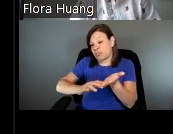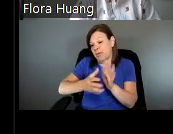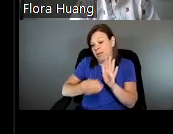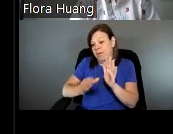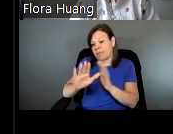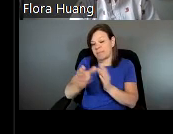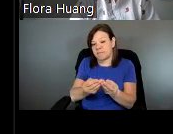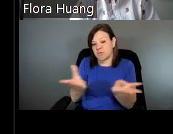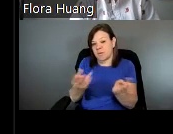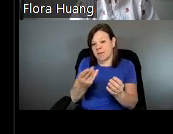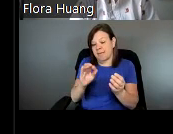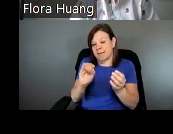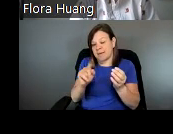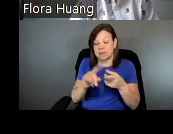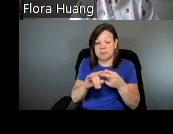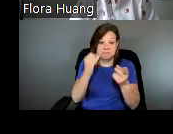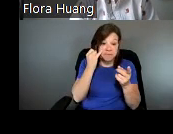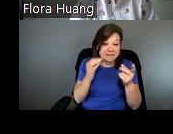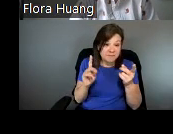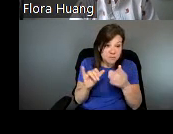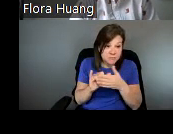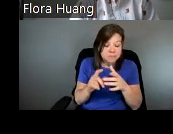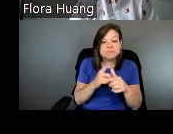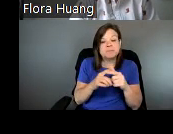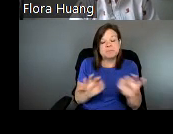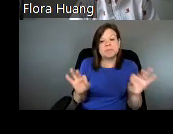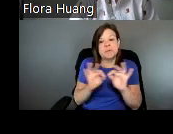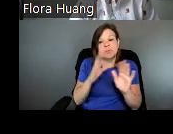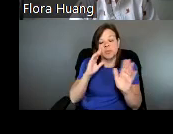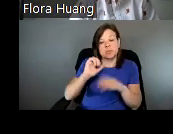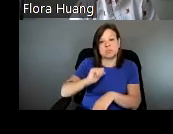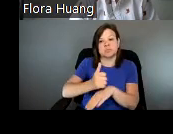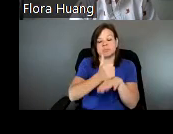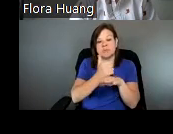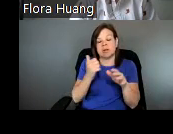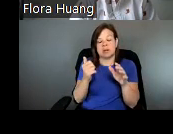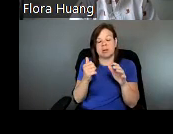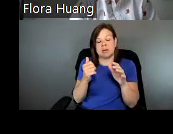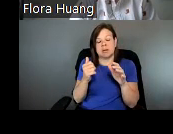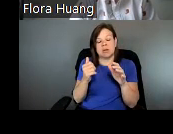And if you do so, it's important that you enlist the services of a certified braille transcriber.